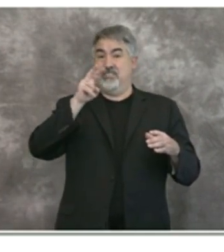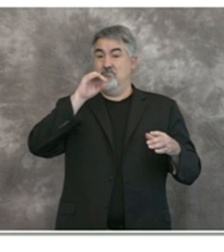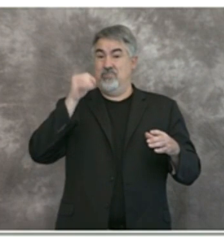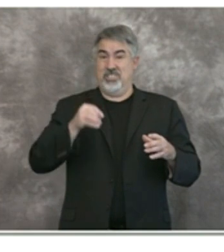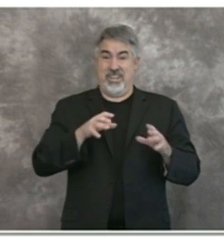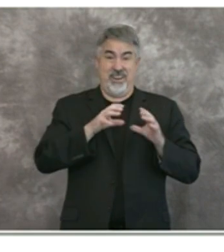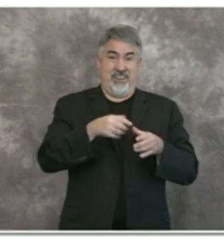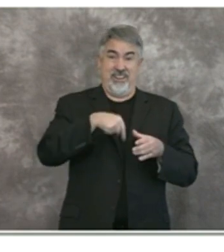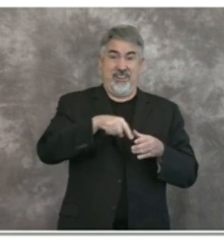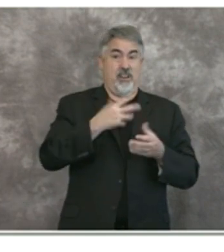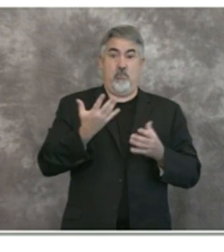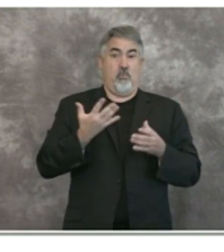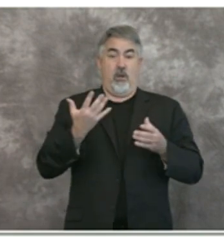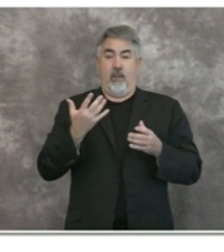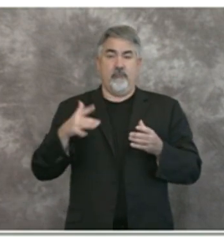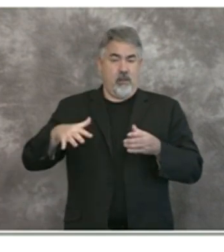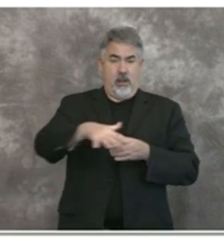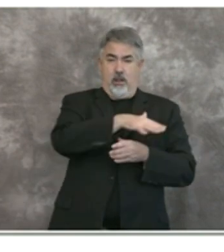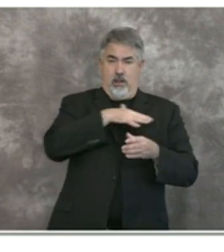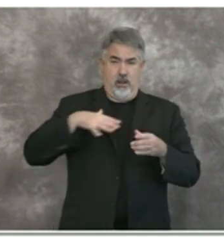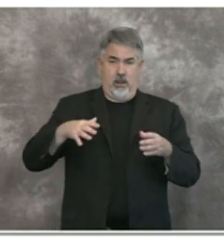REMAINS FROM 3 MONTHS TO 101